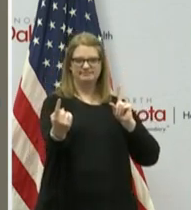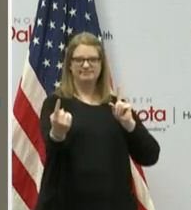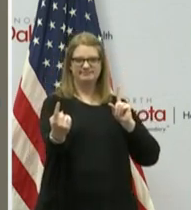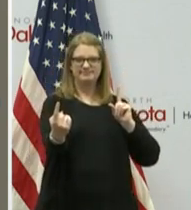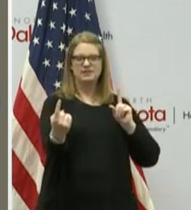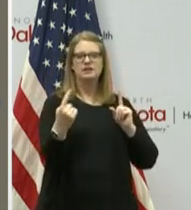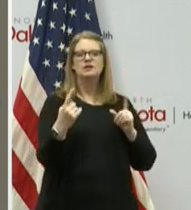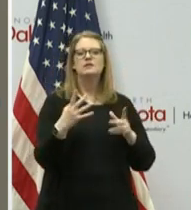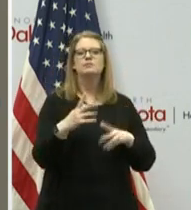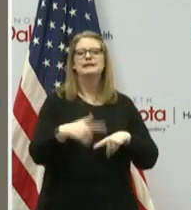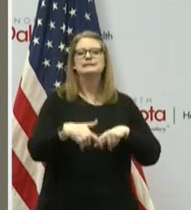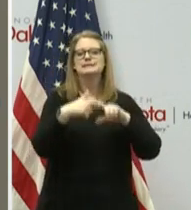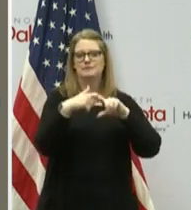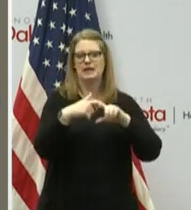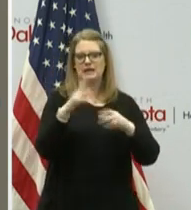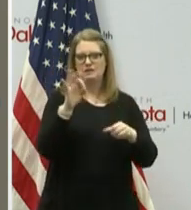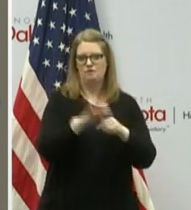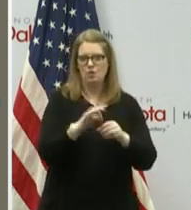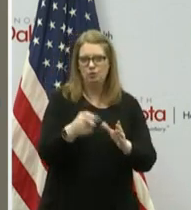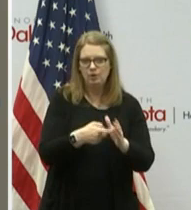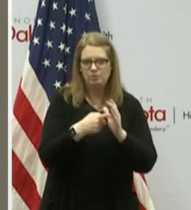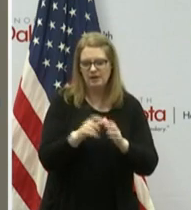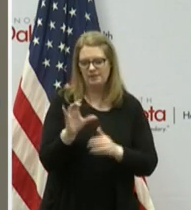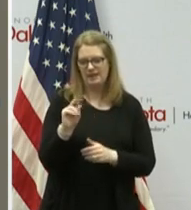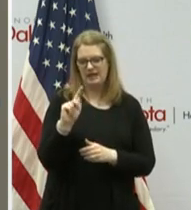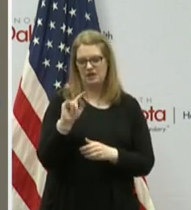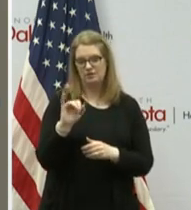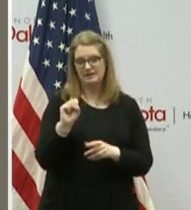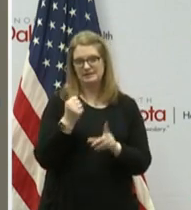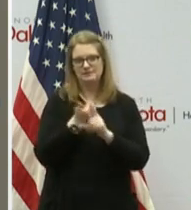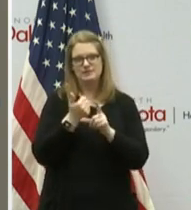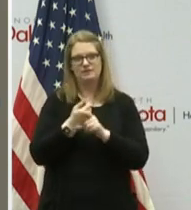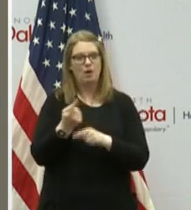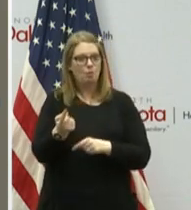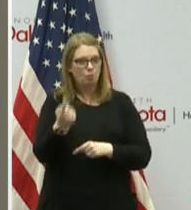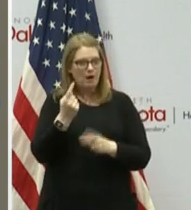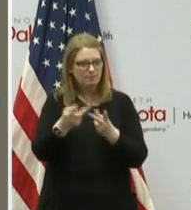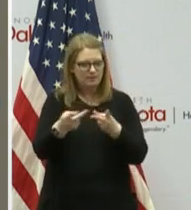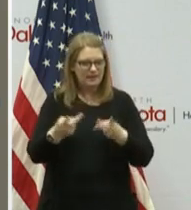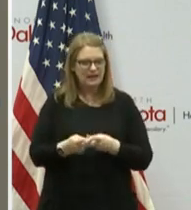IS THE RIGHT TO VOTE. ON MARCH 26 I SIGNED AN EXECUTIVE ORDER ENABLING PHYSICAL DISTANCING WHILE